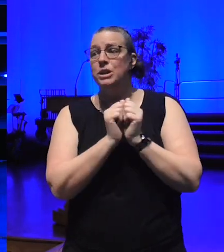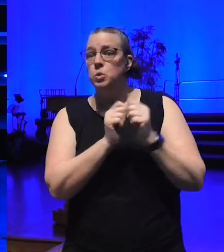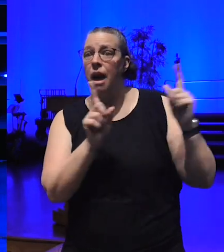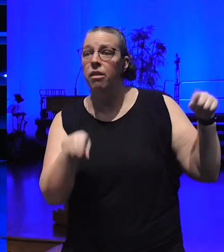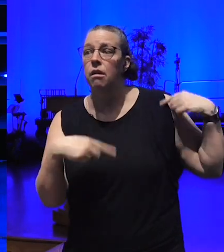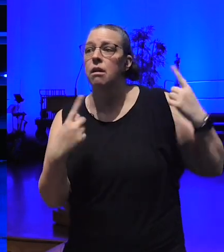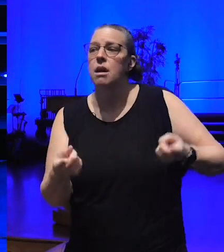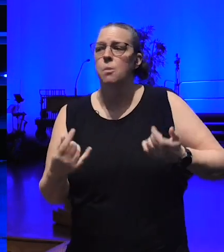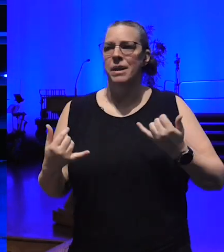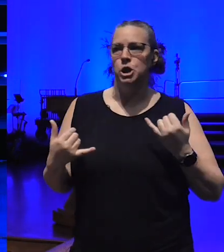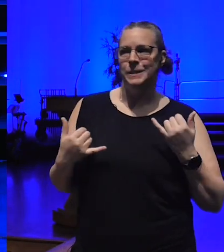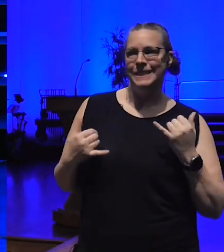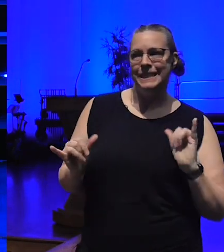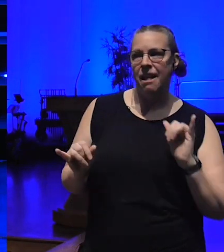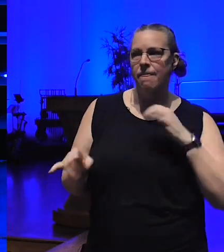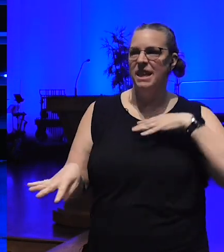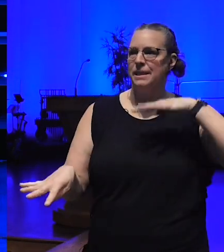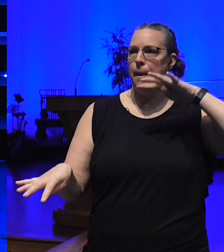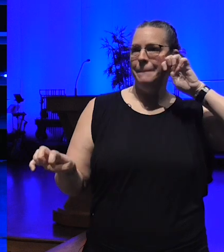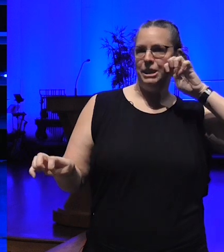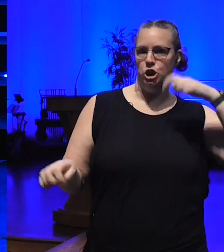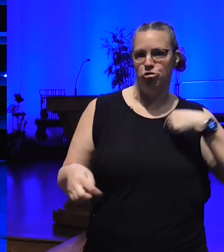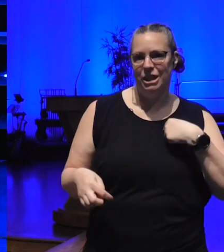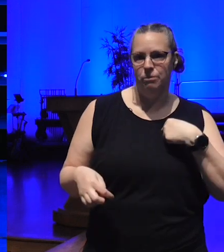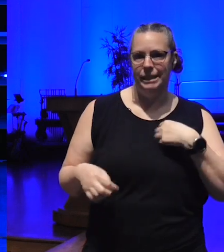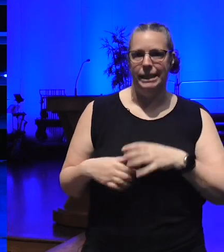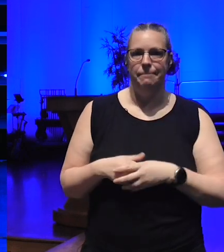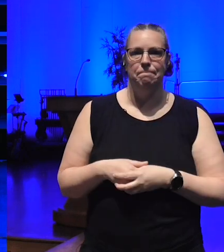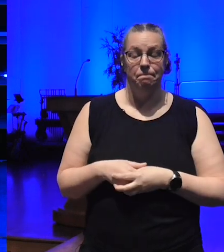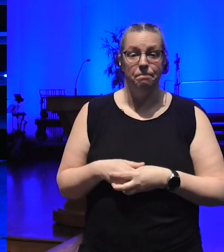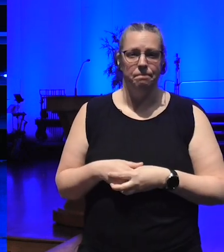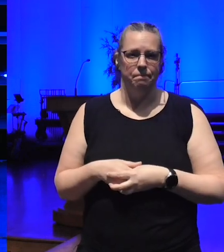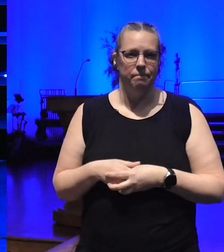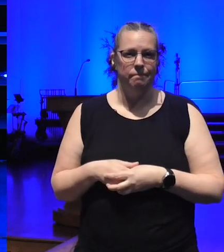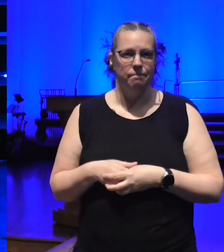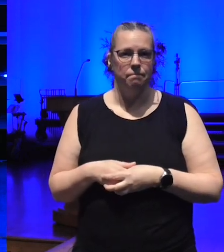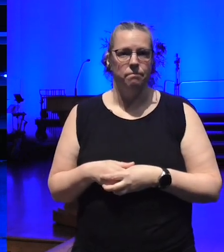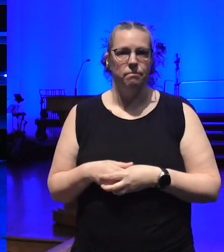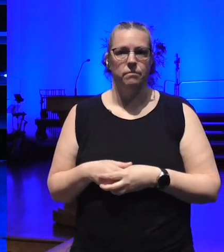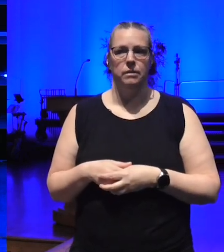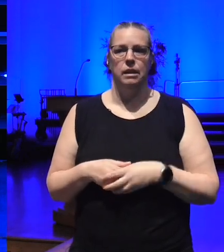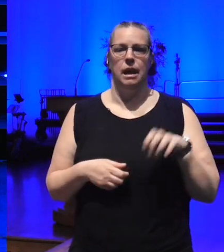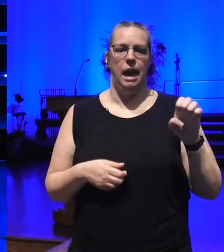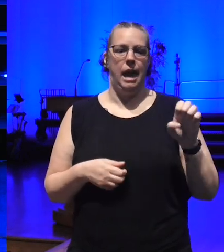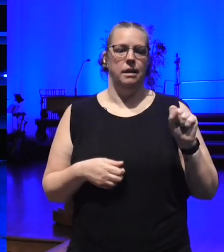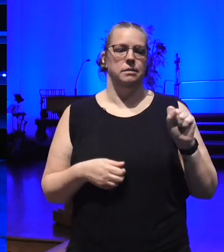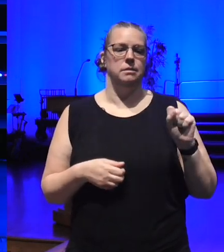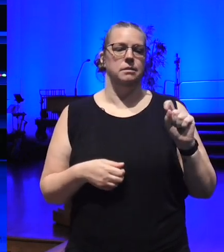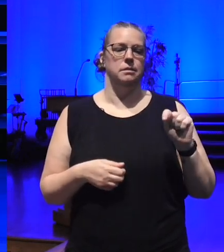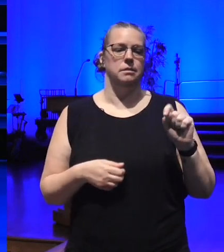are still an incredible mystery to me estera perel who's become the leading voice in our